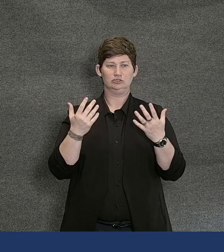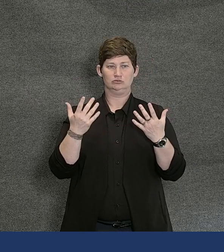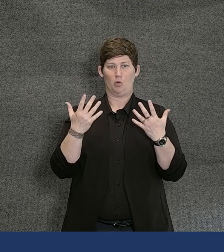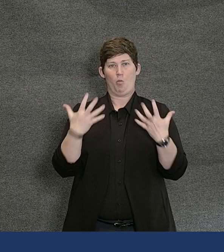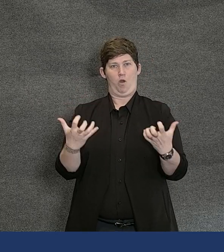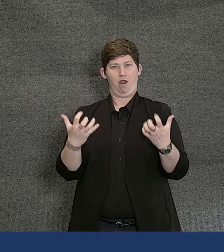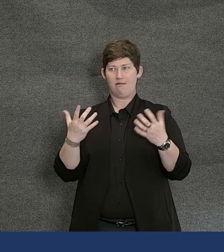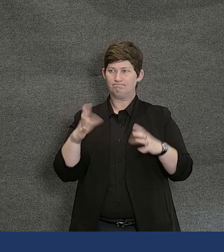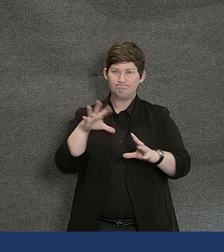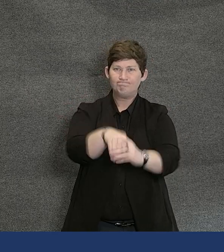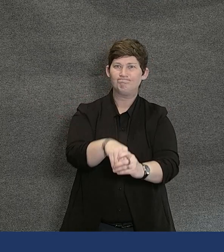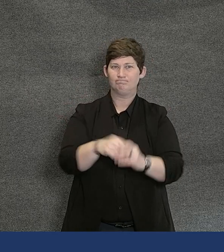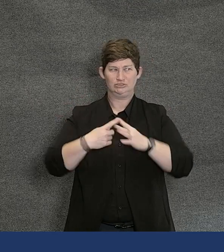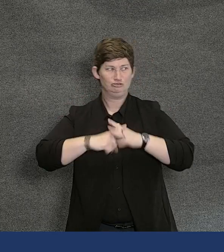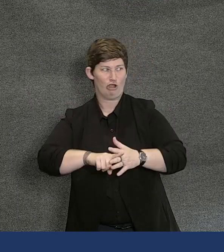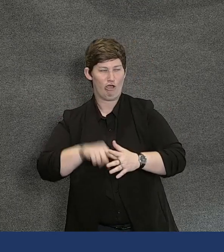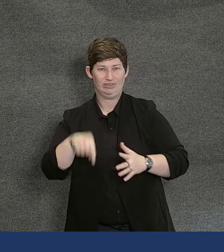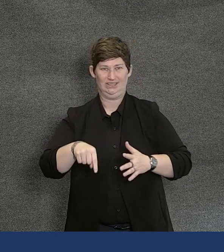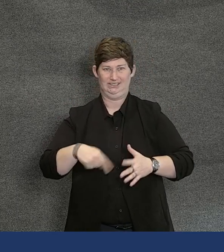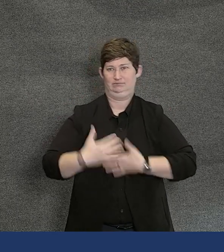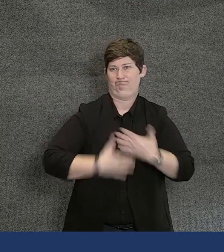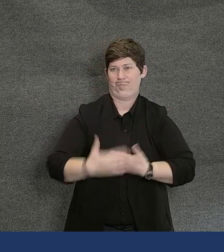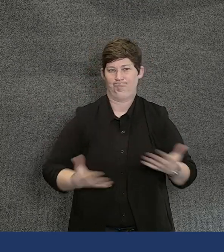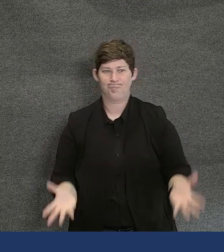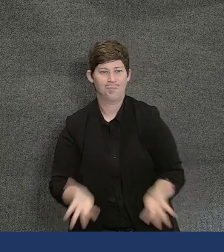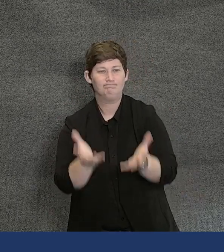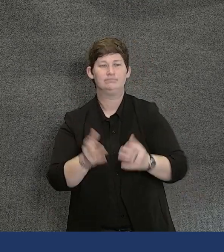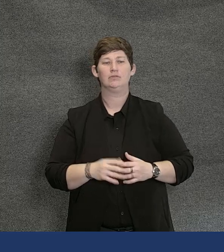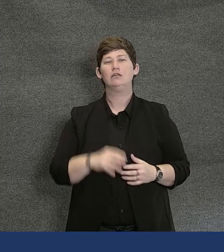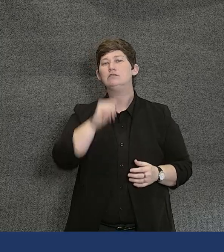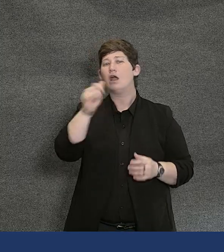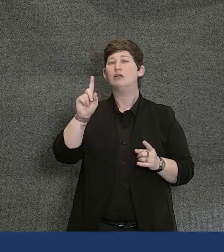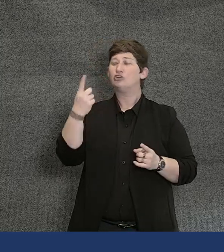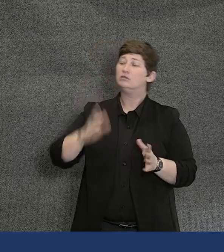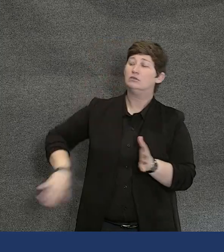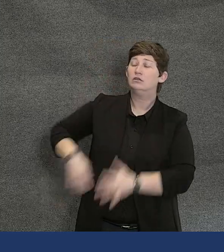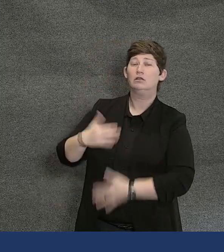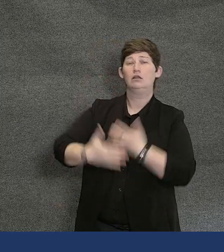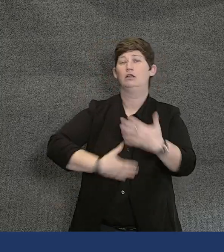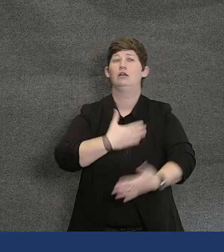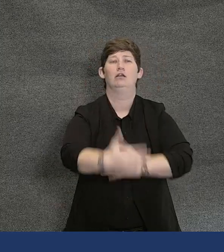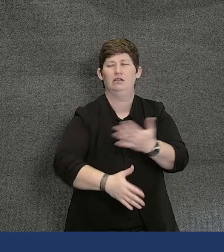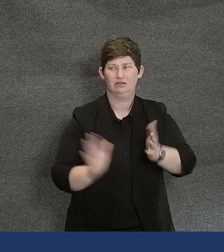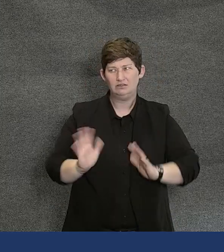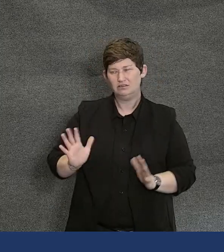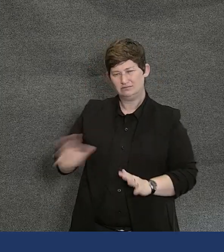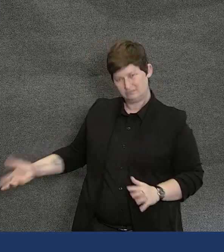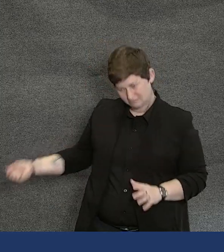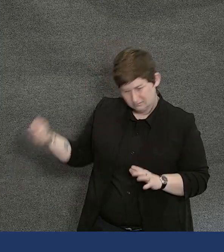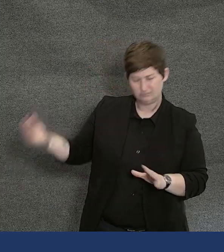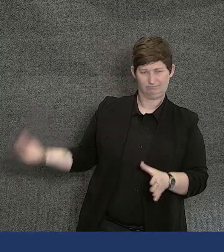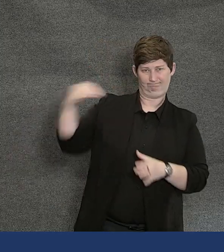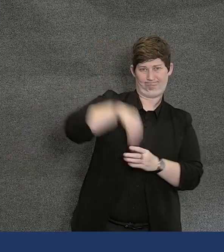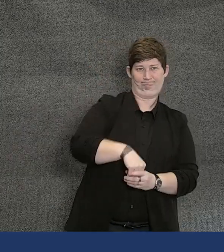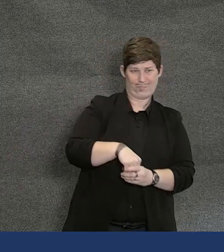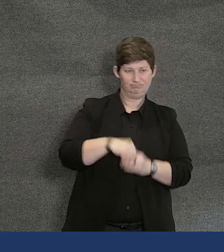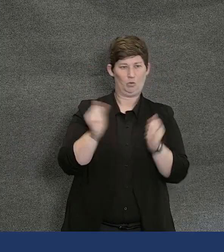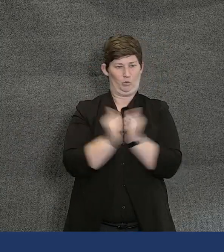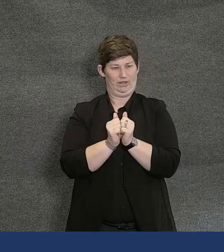I have a constituent named Patsy Murphy. Some of you may know her. She's a self-advocate for the Brain Injury Alliance,